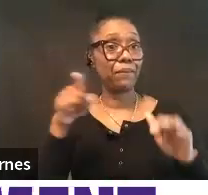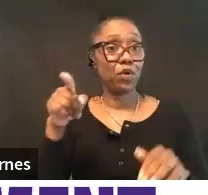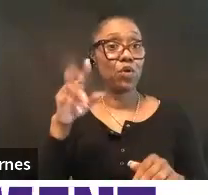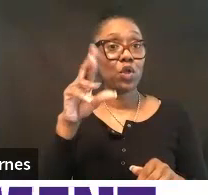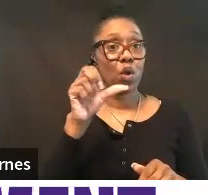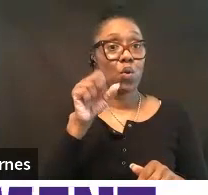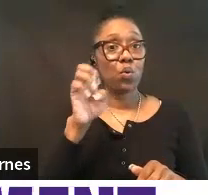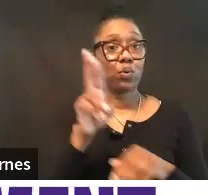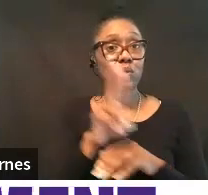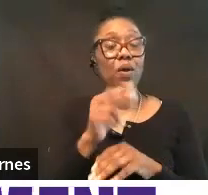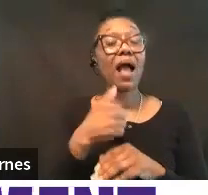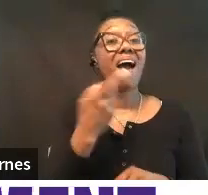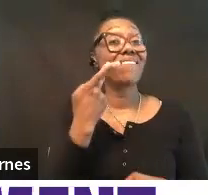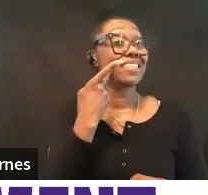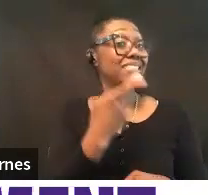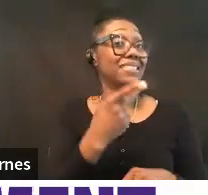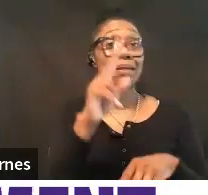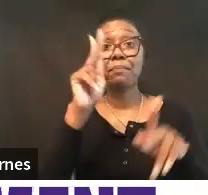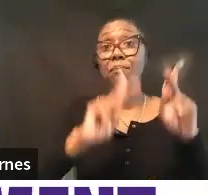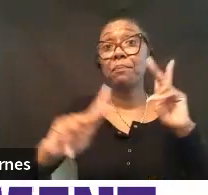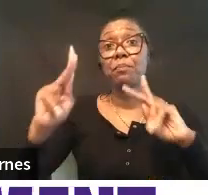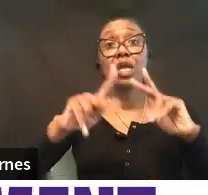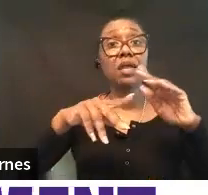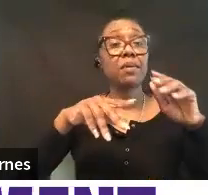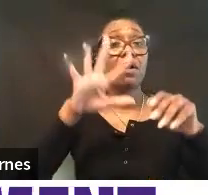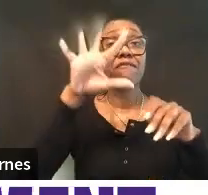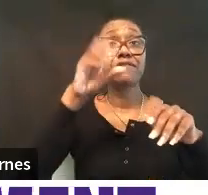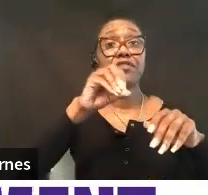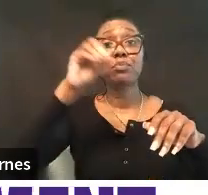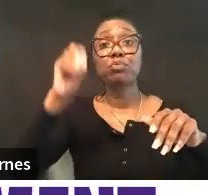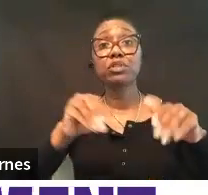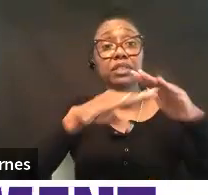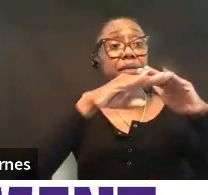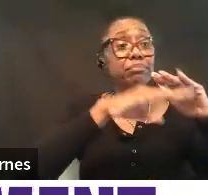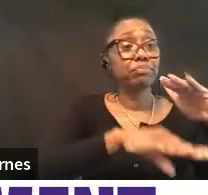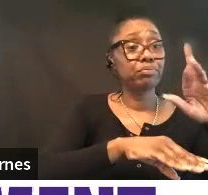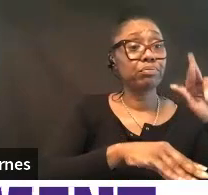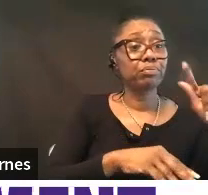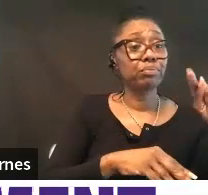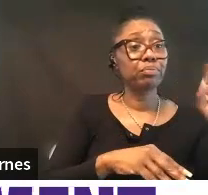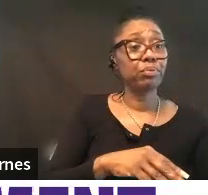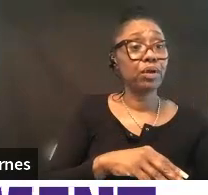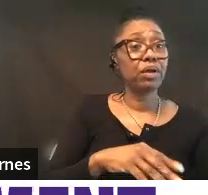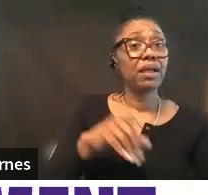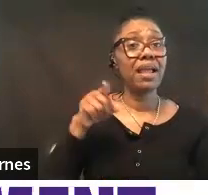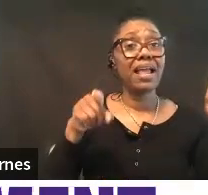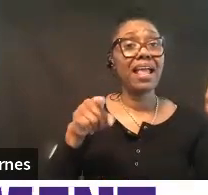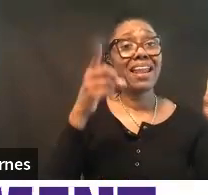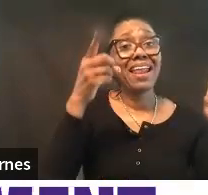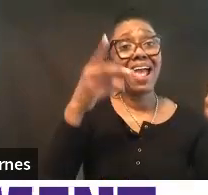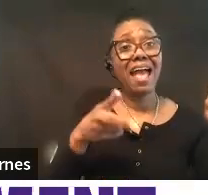I've seen people rank as low as 50%. You know, to wear only half of their earnings are actually counted by Social Security.